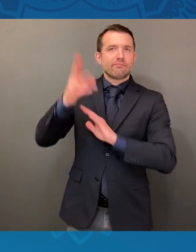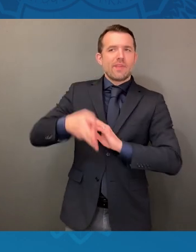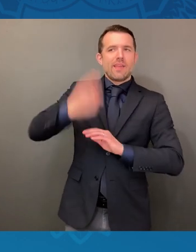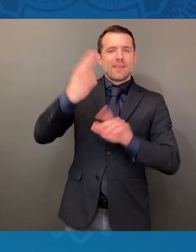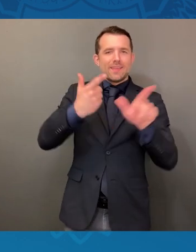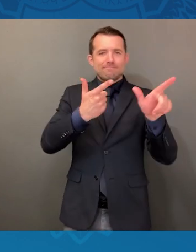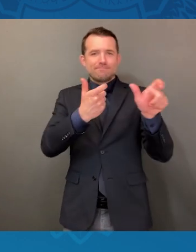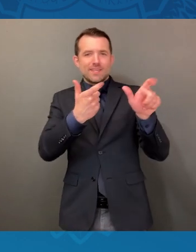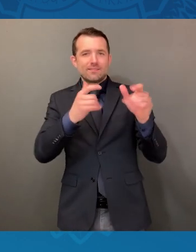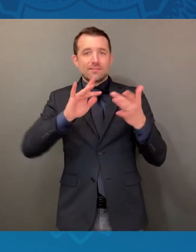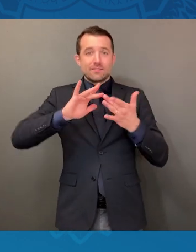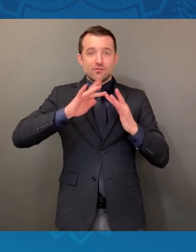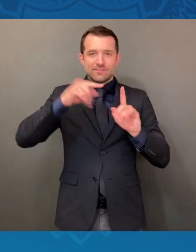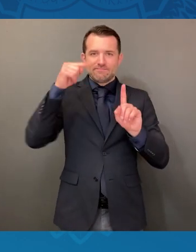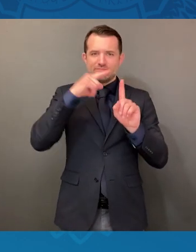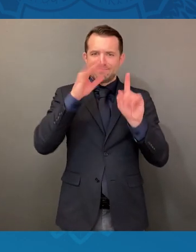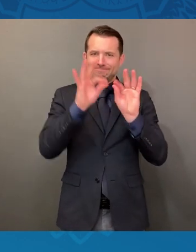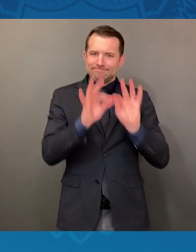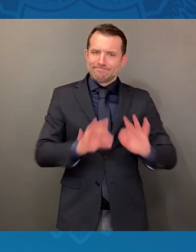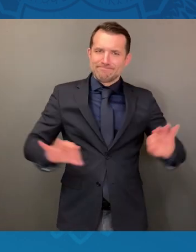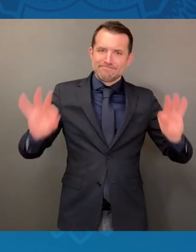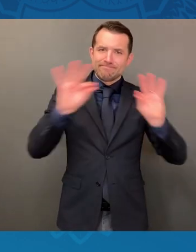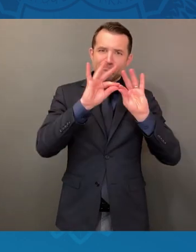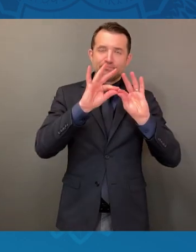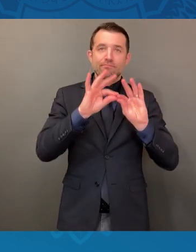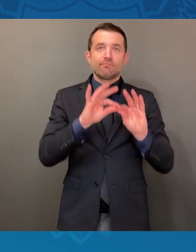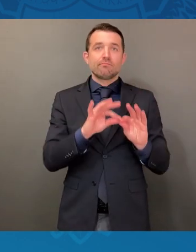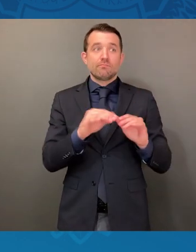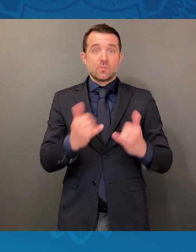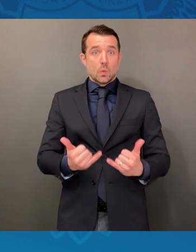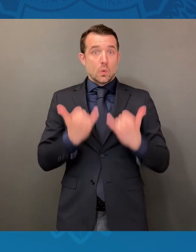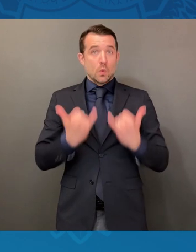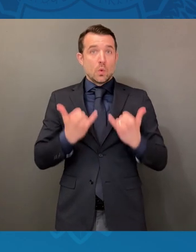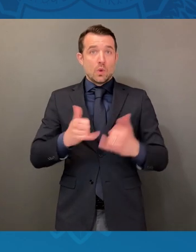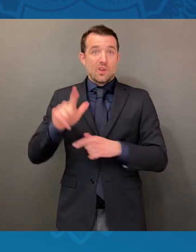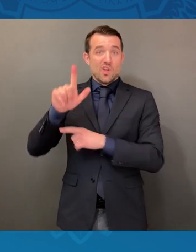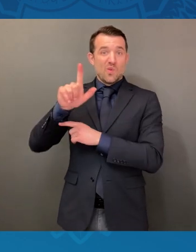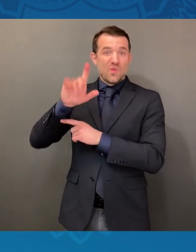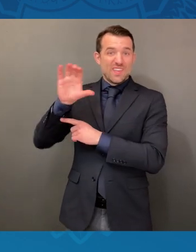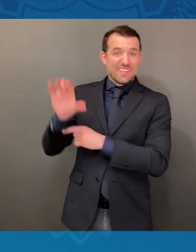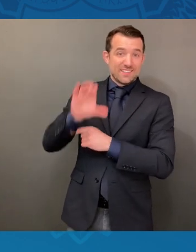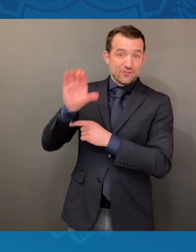In the 21st century, high speed internet is a necessity.